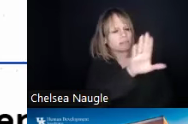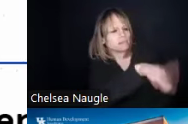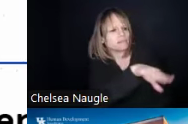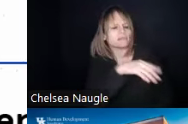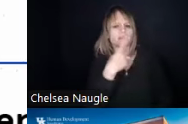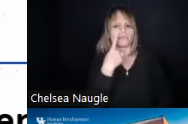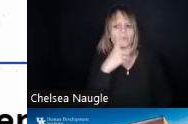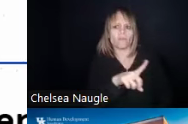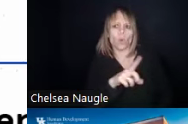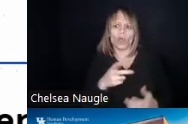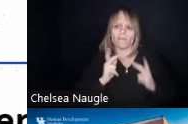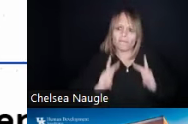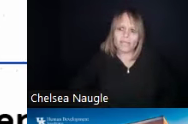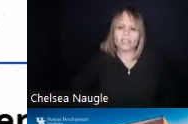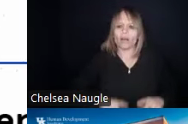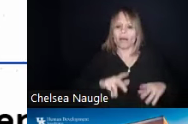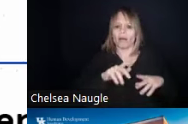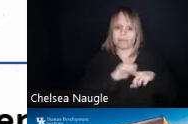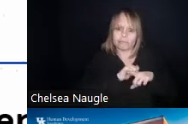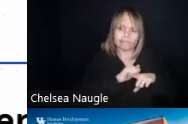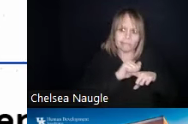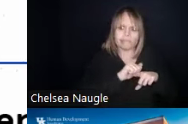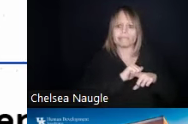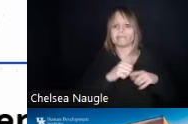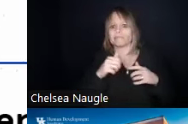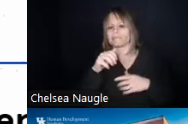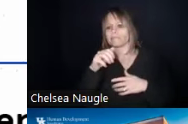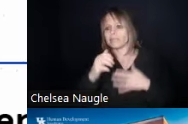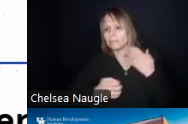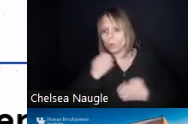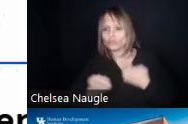cognition, ethics, behavioral benefits, what do you see as the biggest benefits,